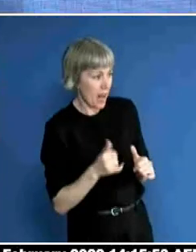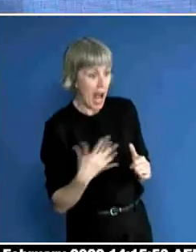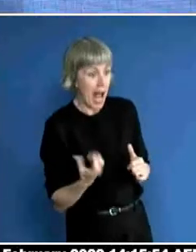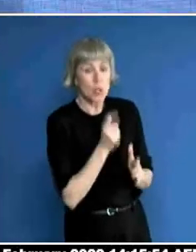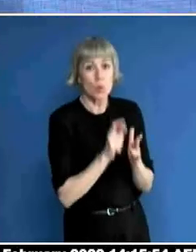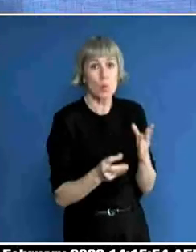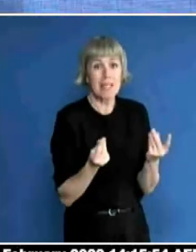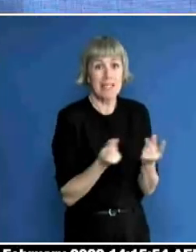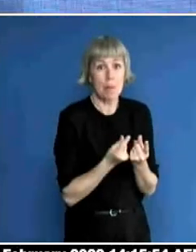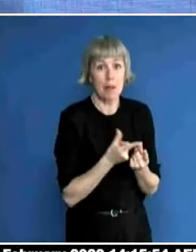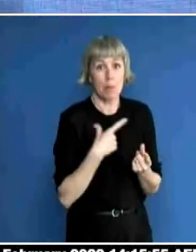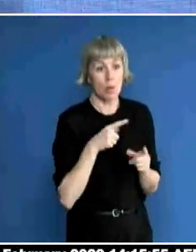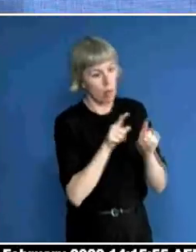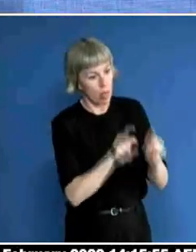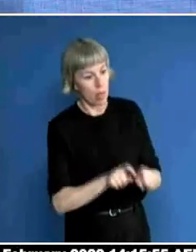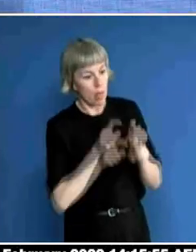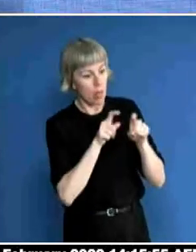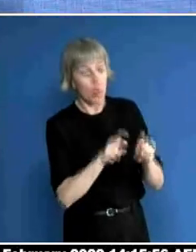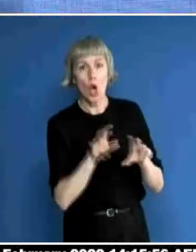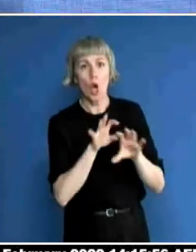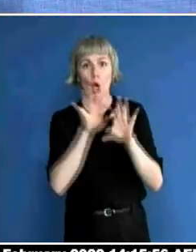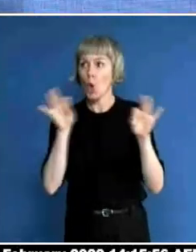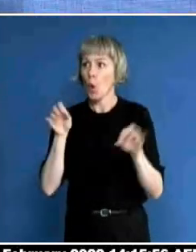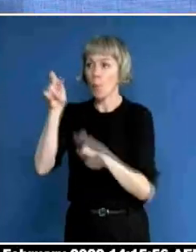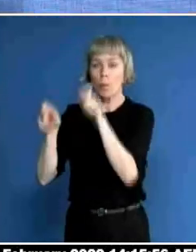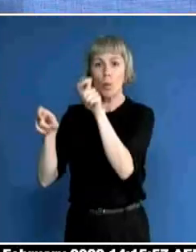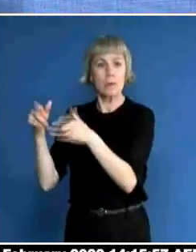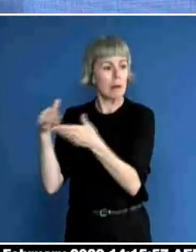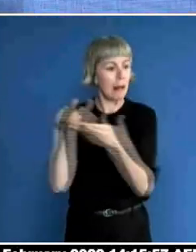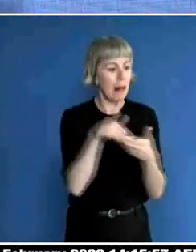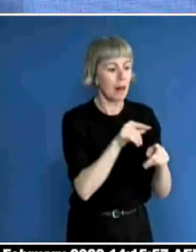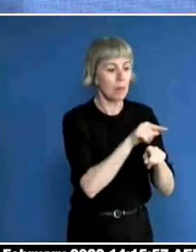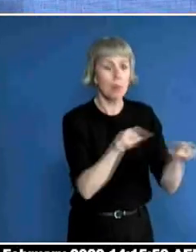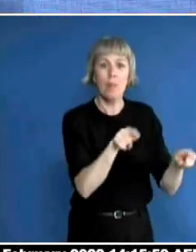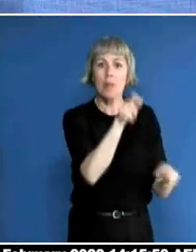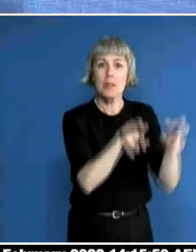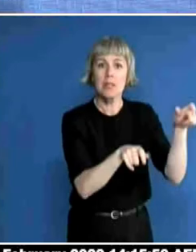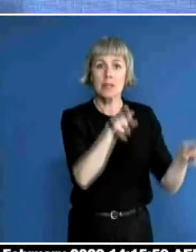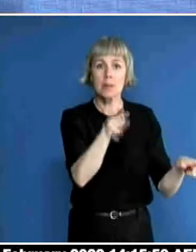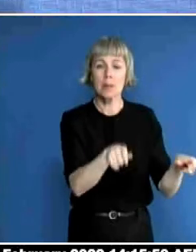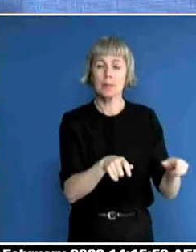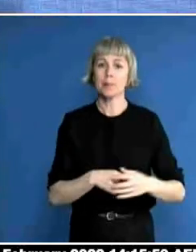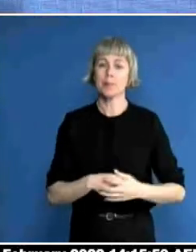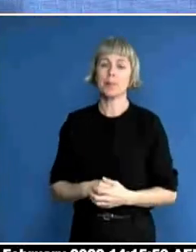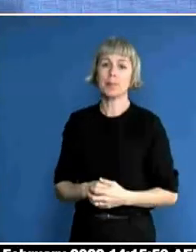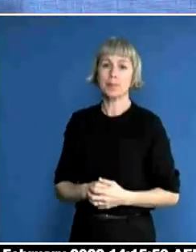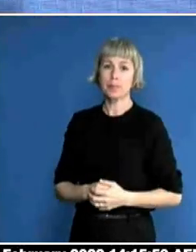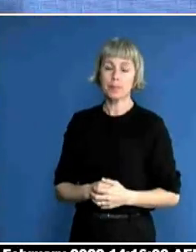All of this was causing a lot of stress, wasn't it?